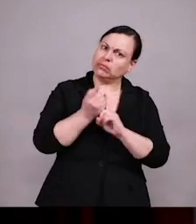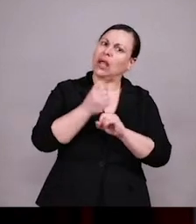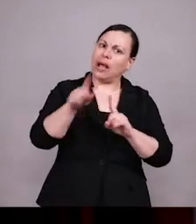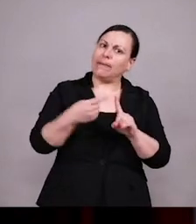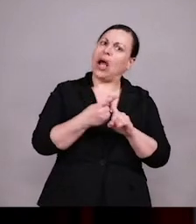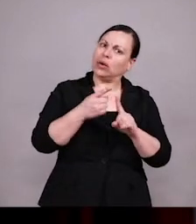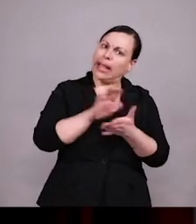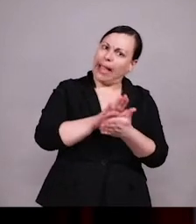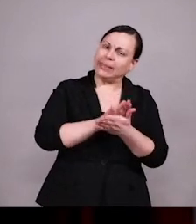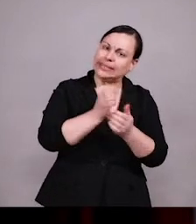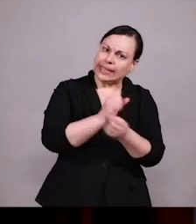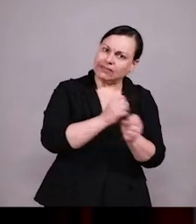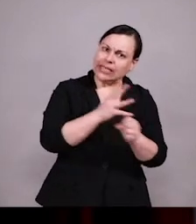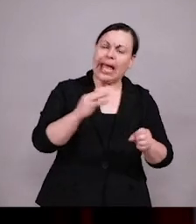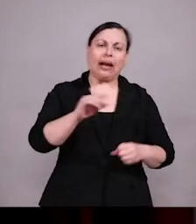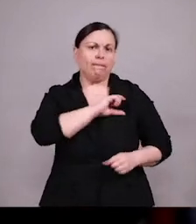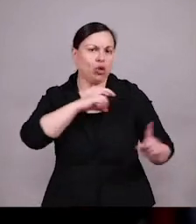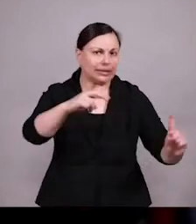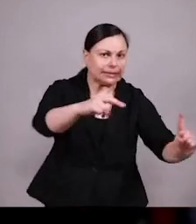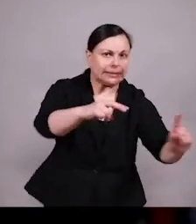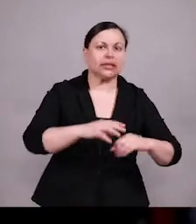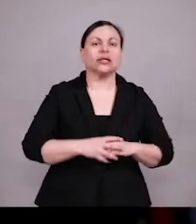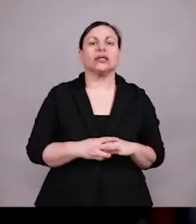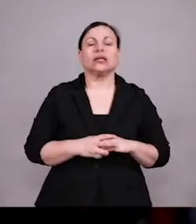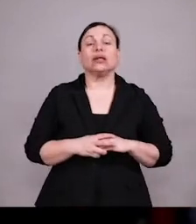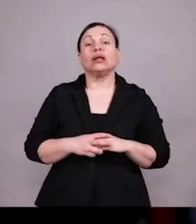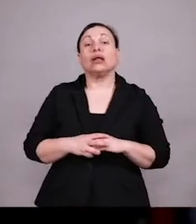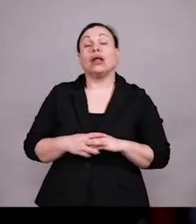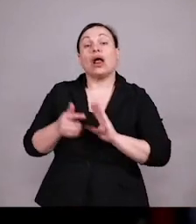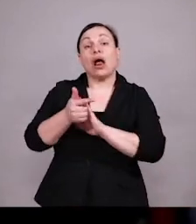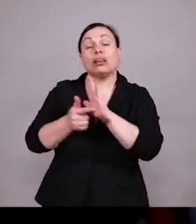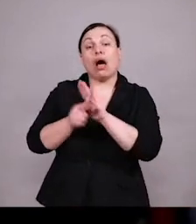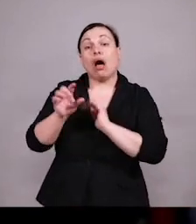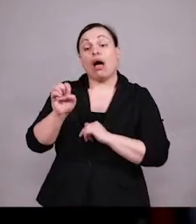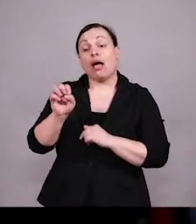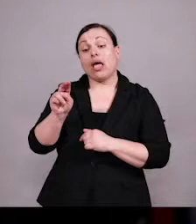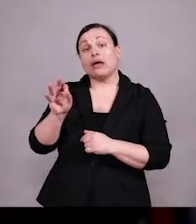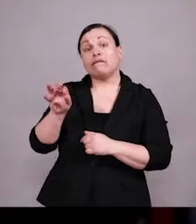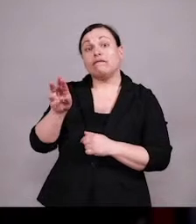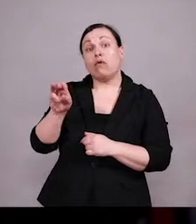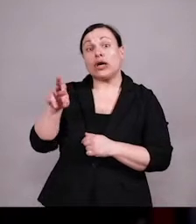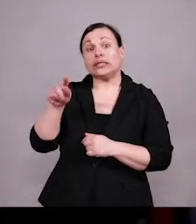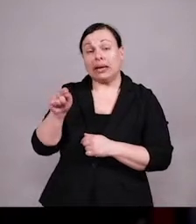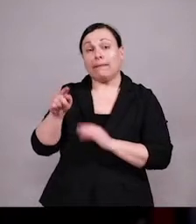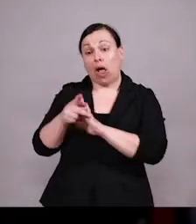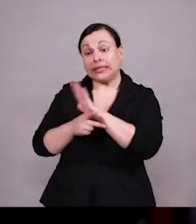and community policing. Law enforcement policies and practices are under scrutiny